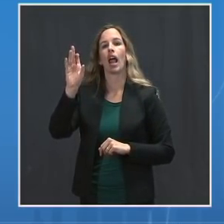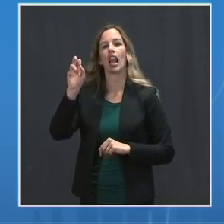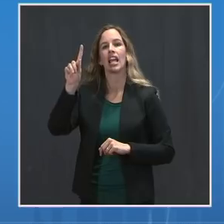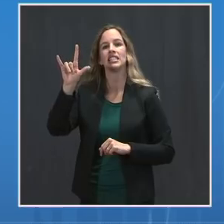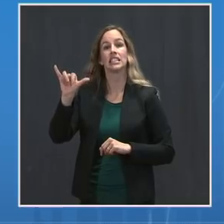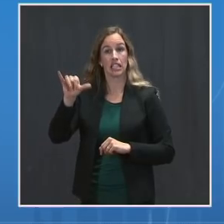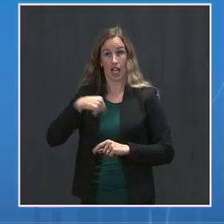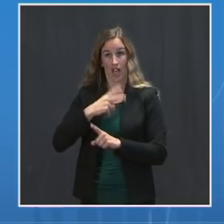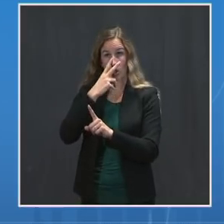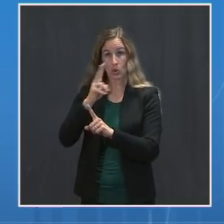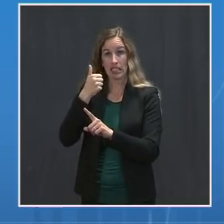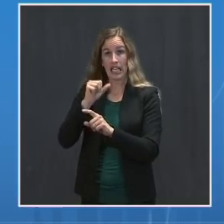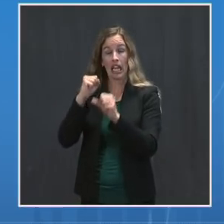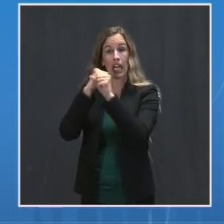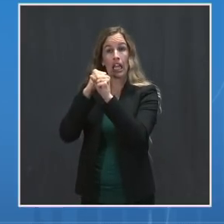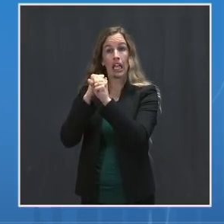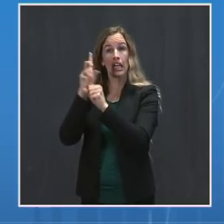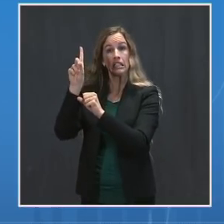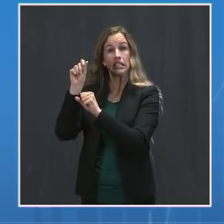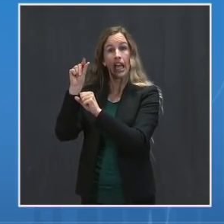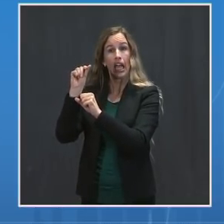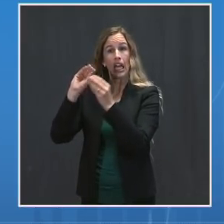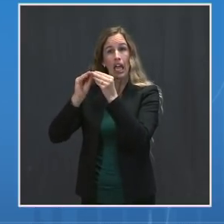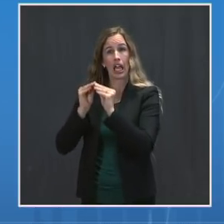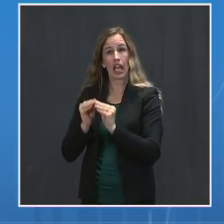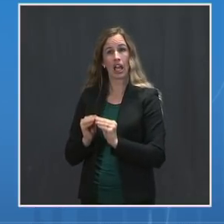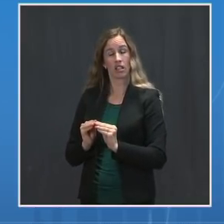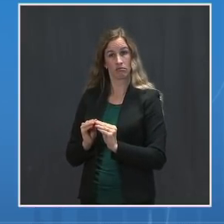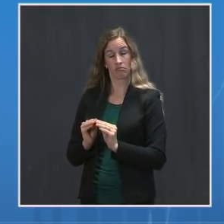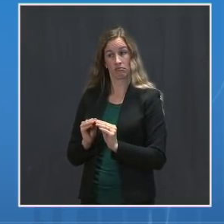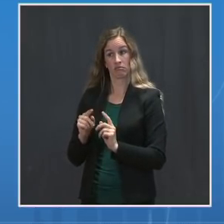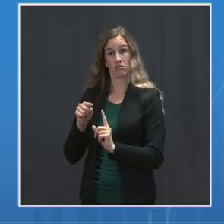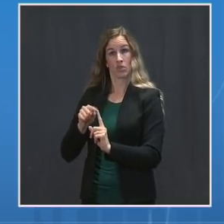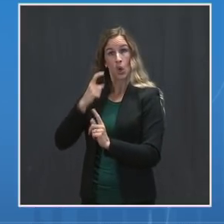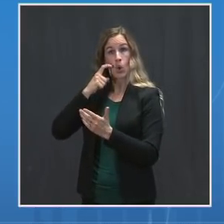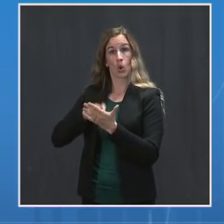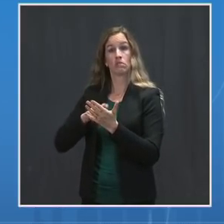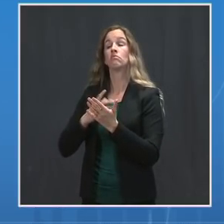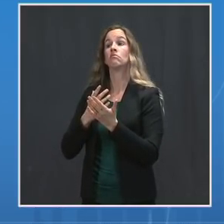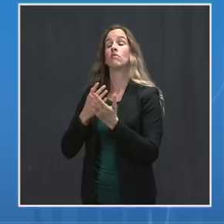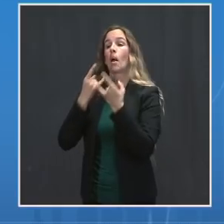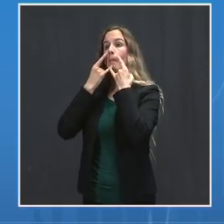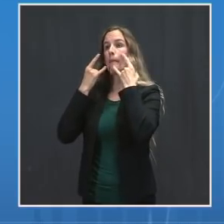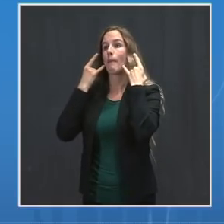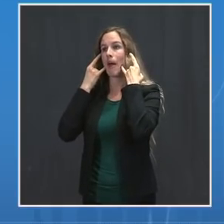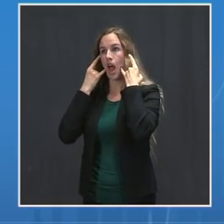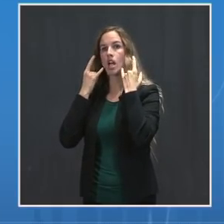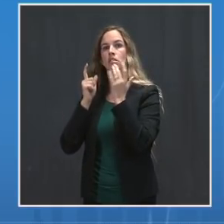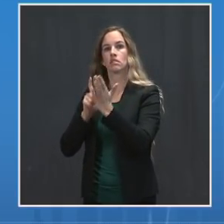that's emerged on increases in mass use recently.